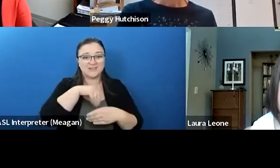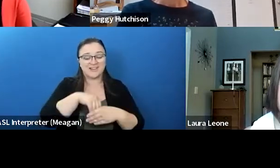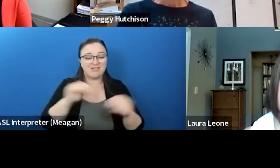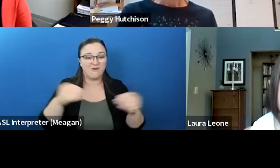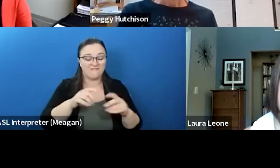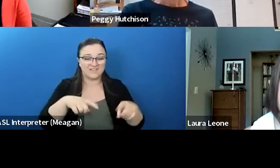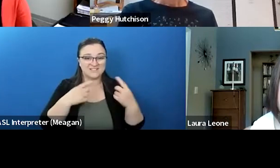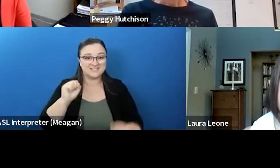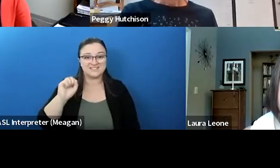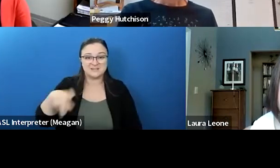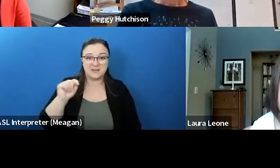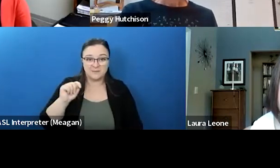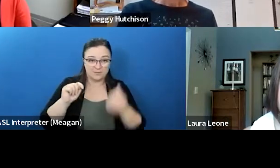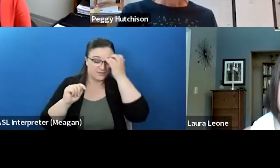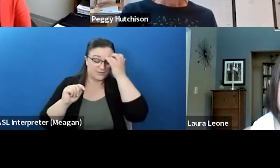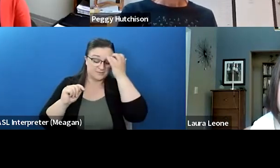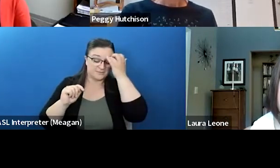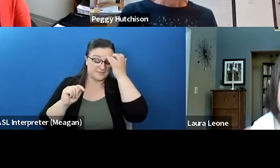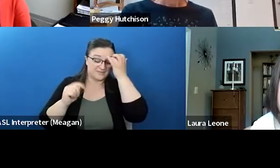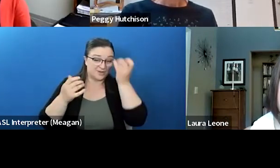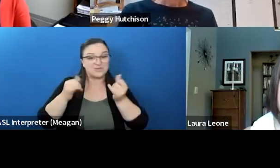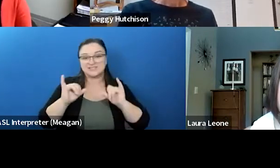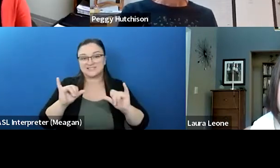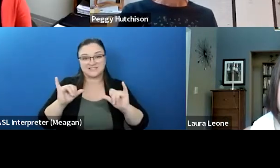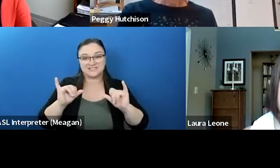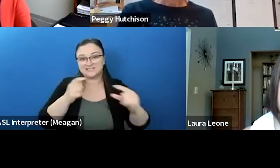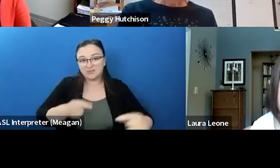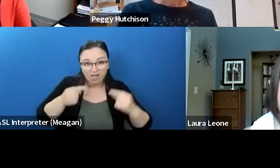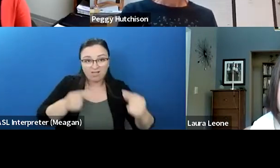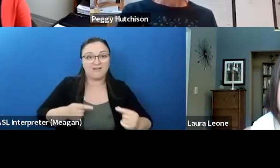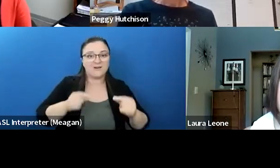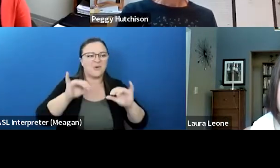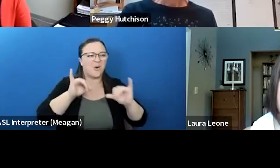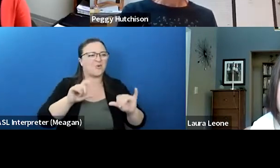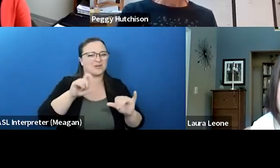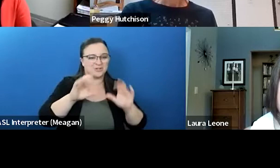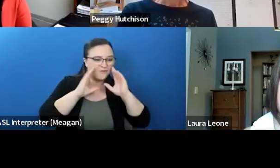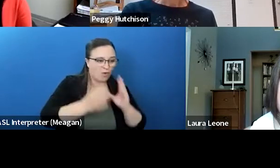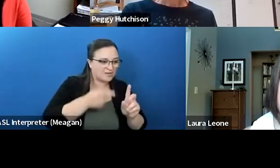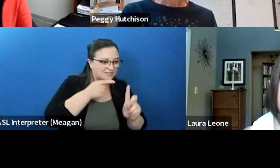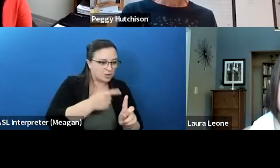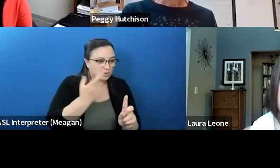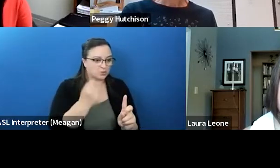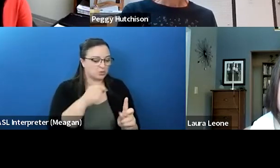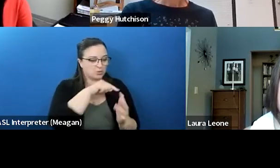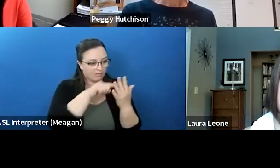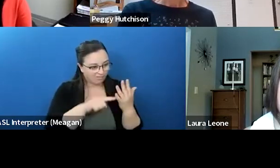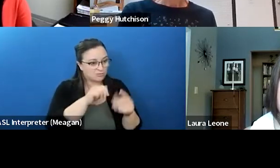And you know, we're still going through some of the, oh, you know what we need to focus here, here's where we need to do some training.